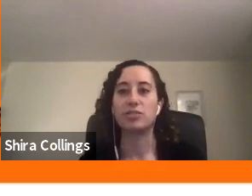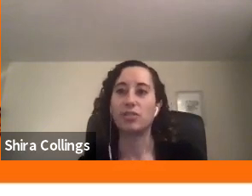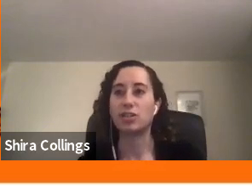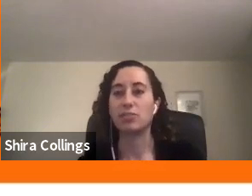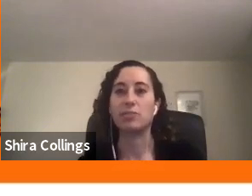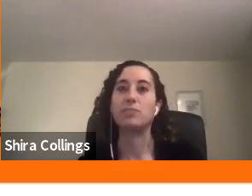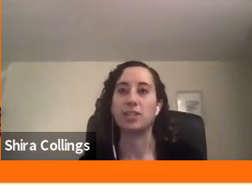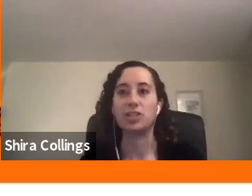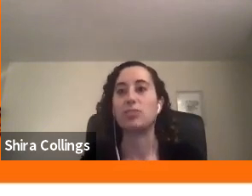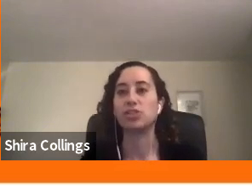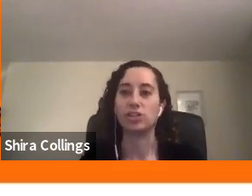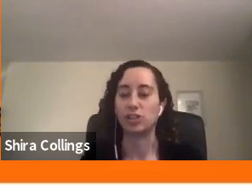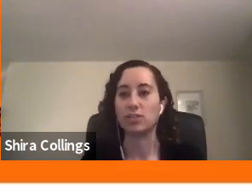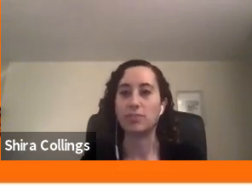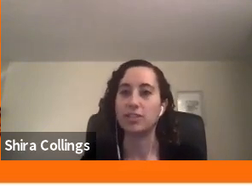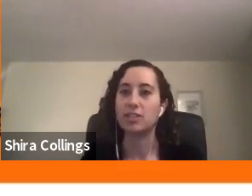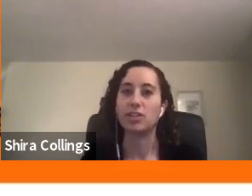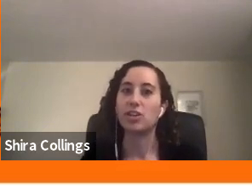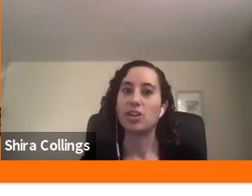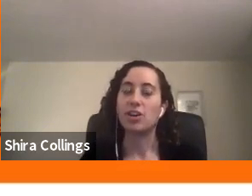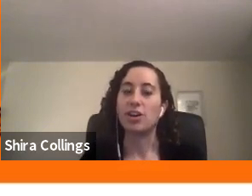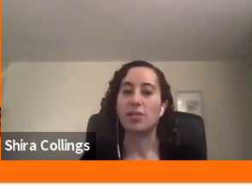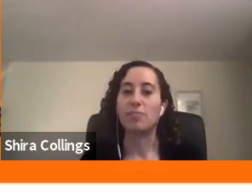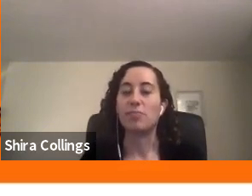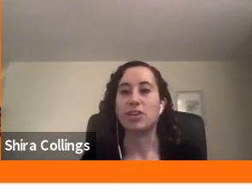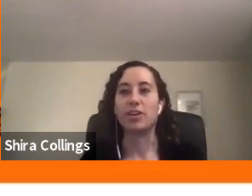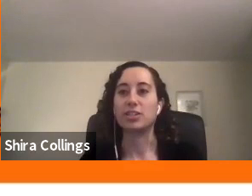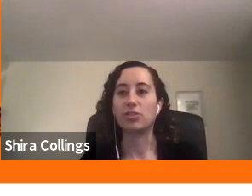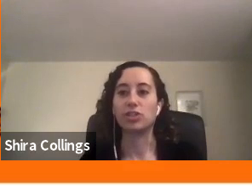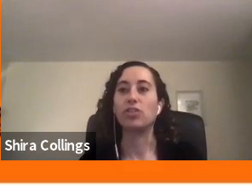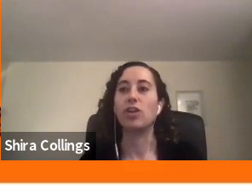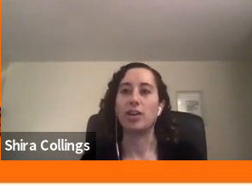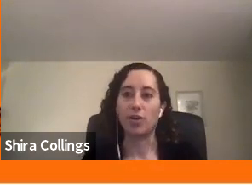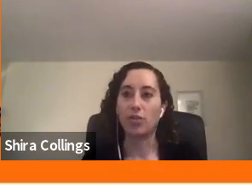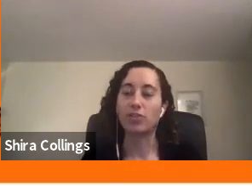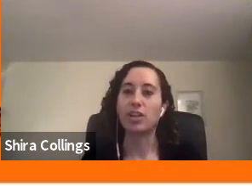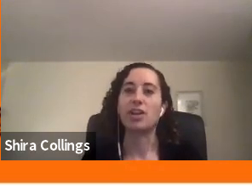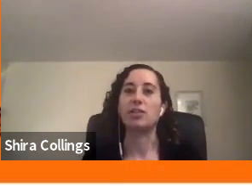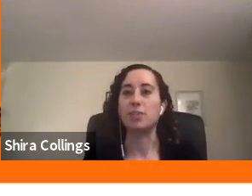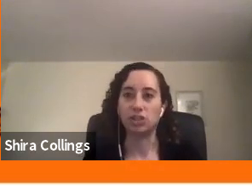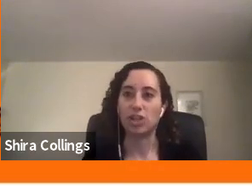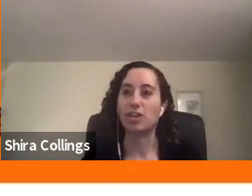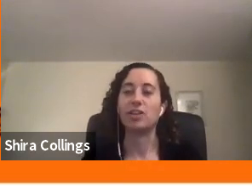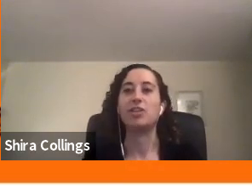And so that is kind of another way that eating disorders are sometimes missed or restriction is missed that